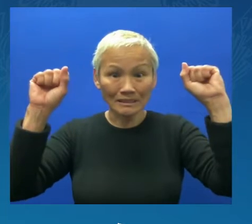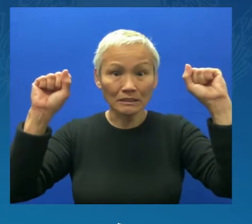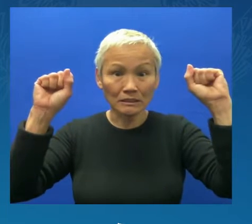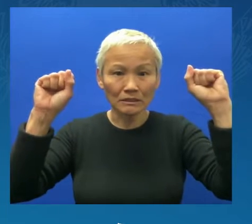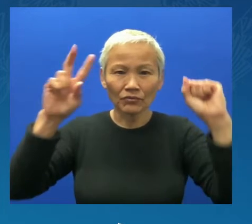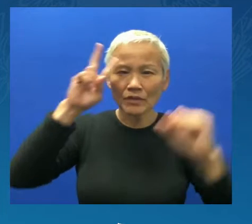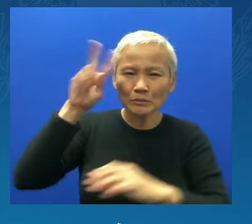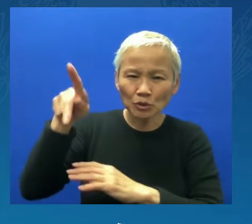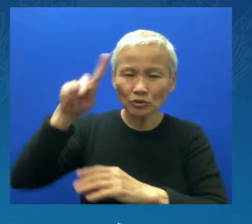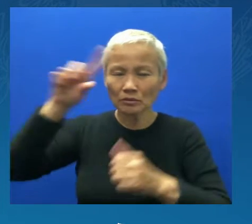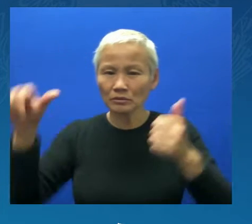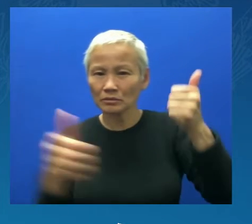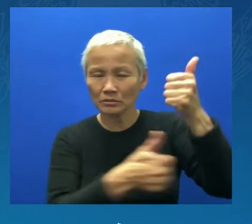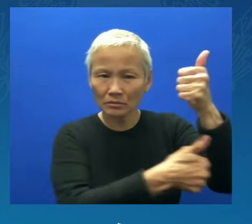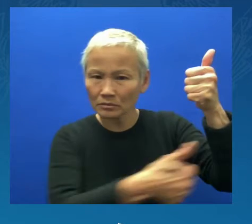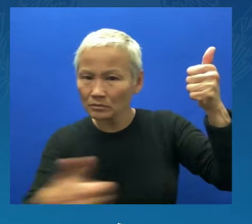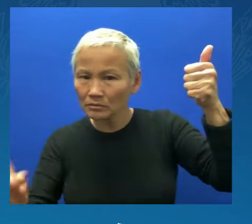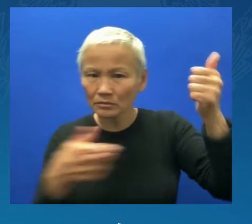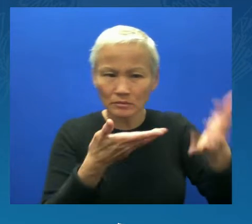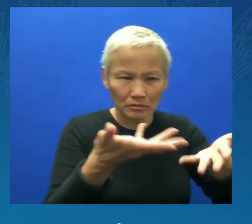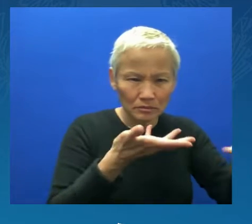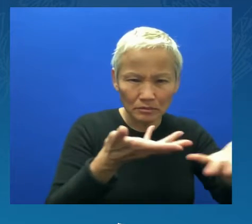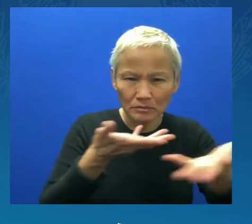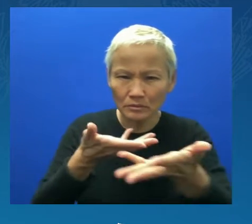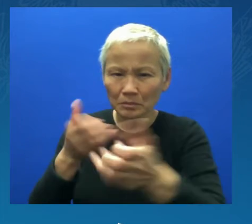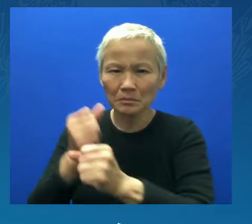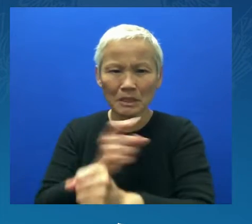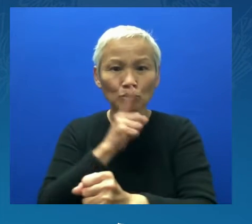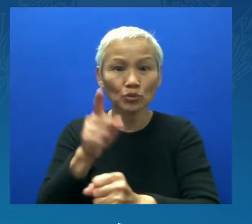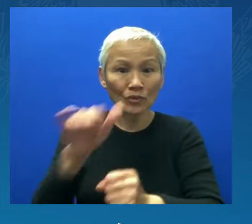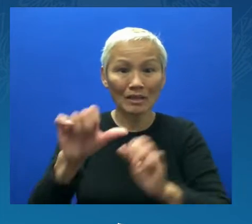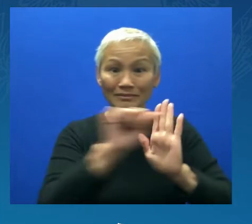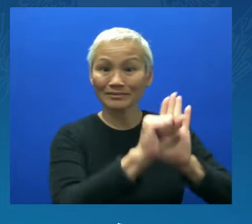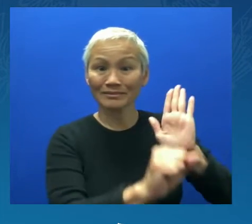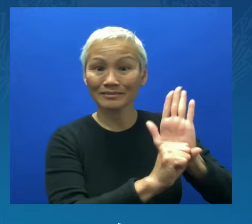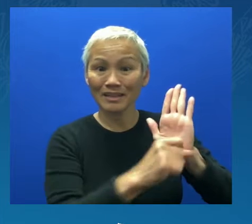to meet the needs of women and their families all across the country.